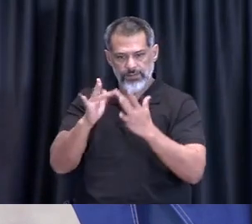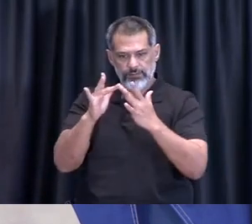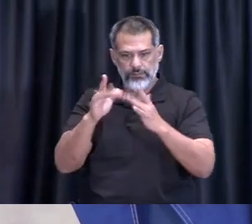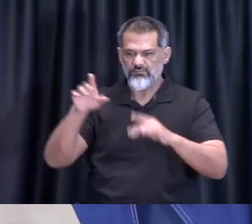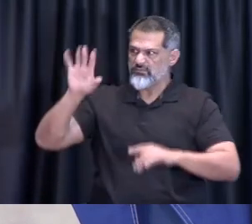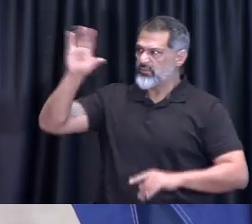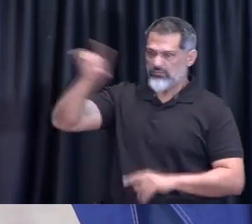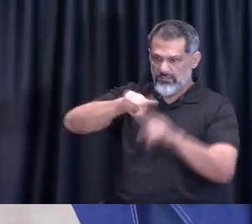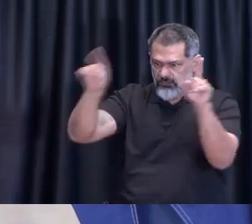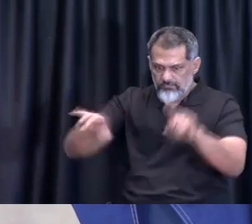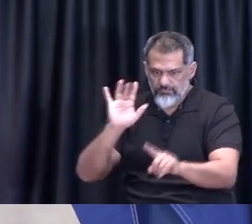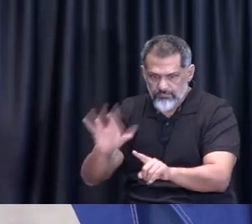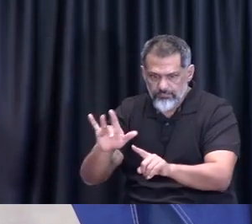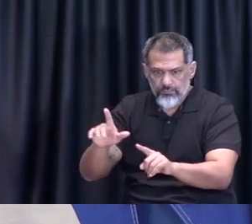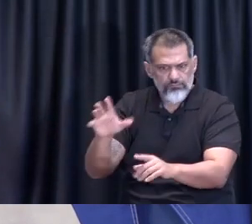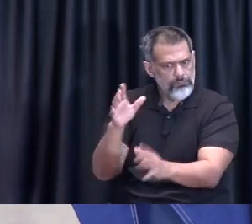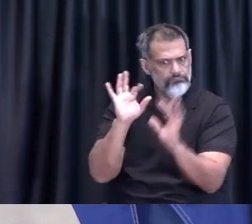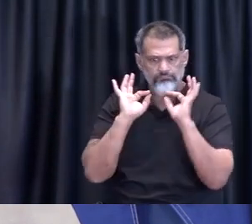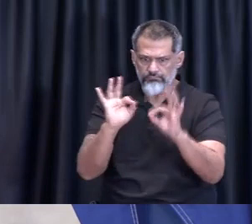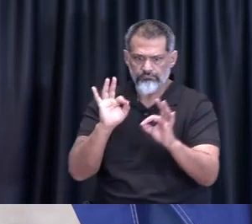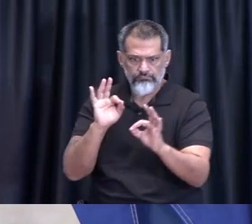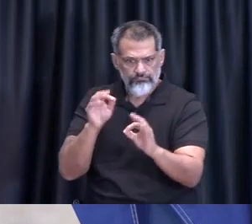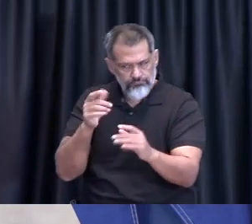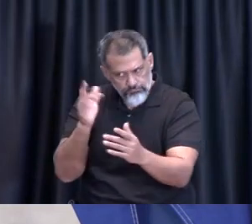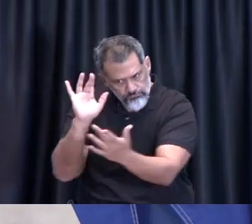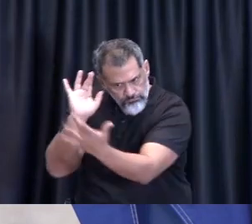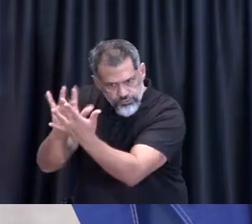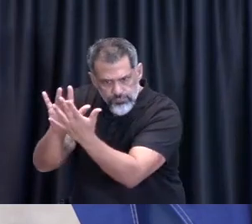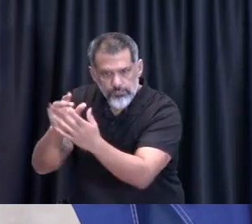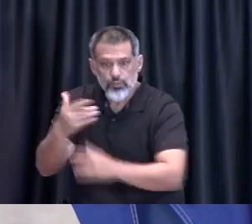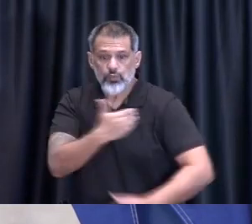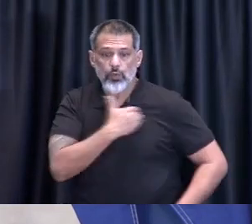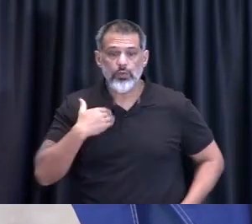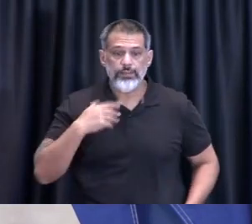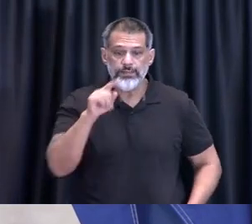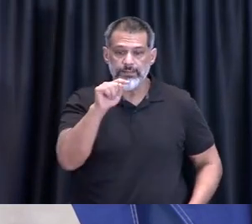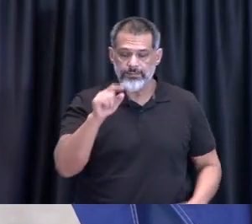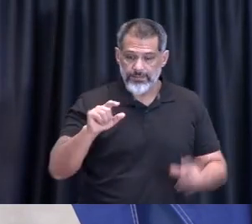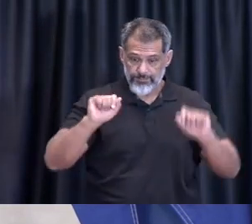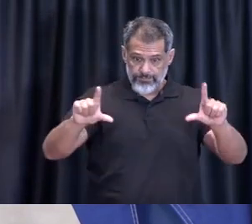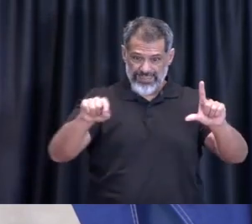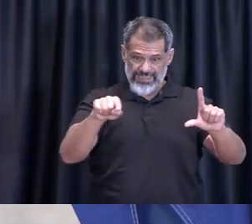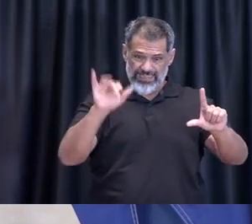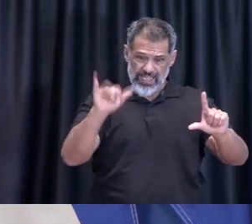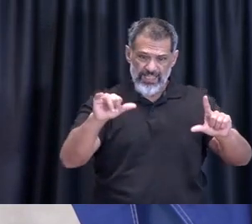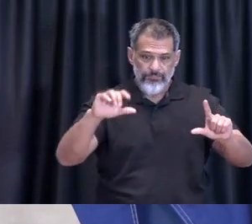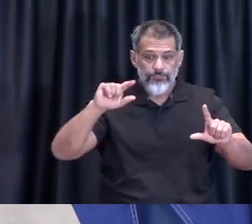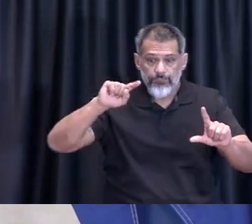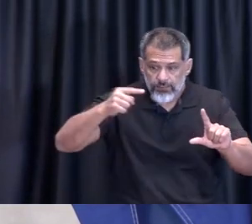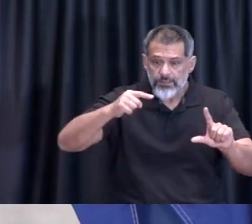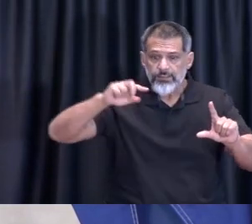easily reached through Toronto.ca. If you need your first, second or third dose, please sign up for these